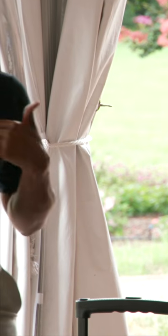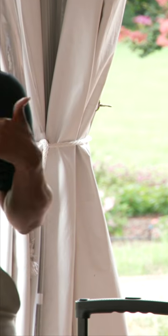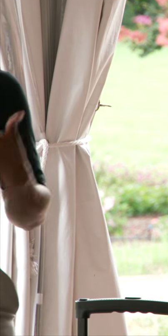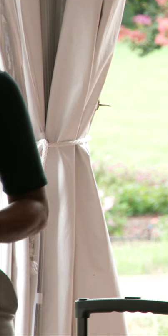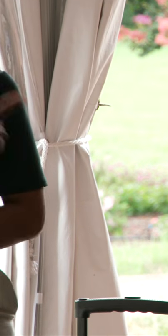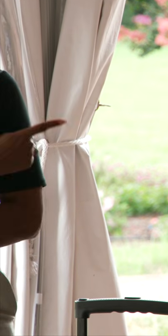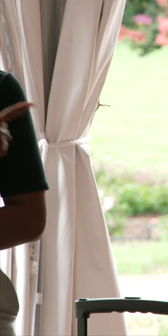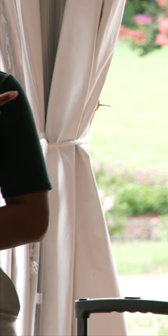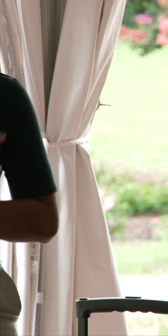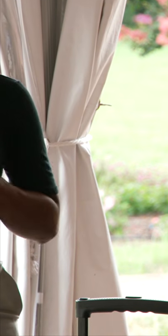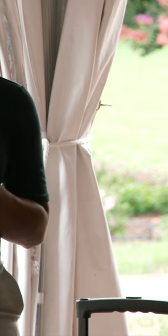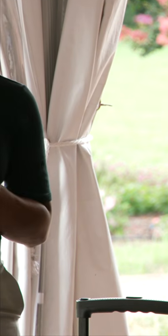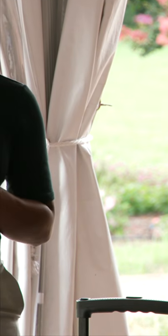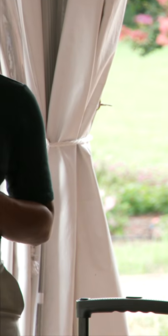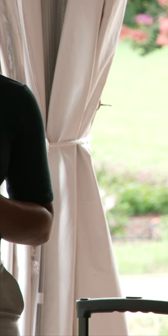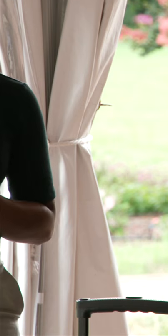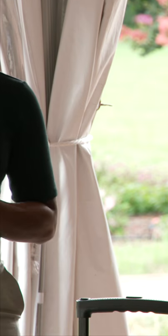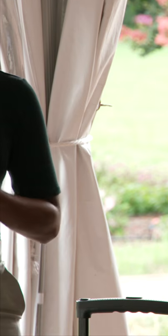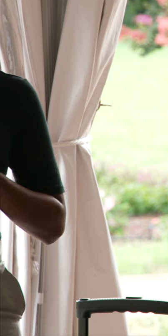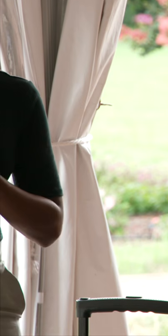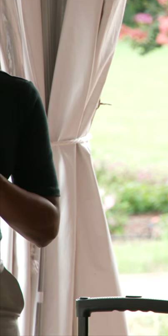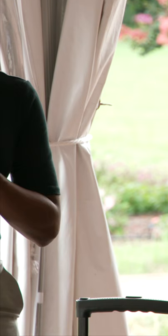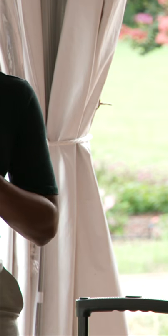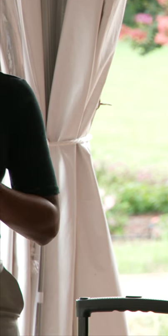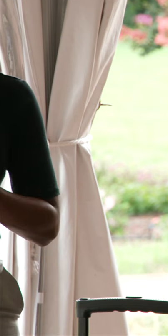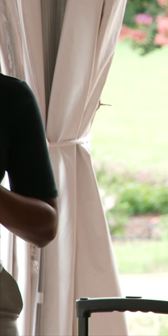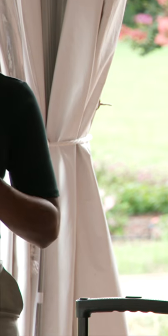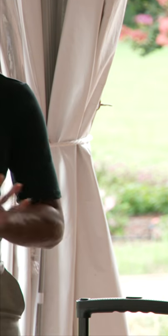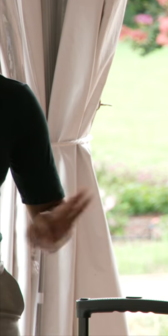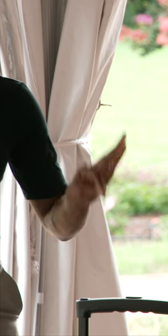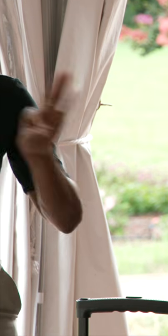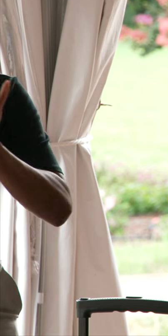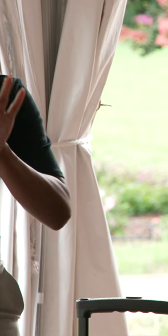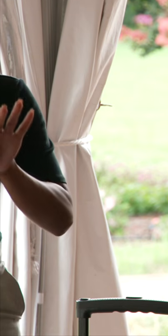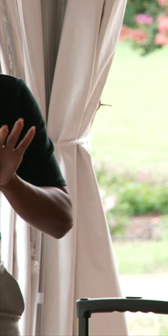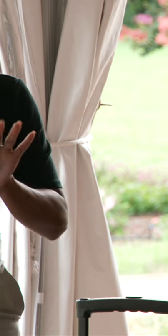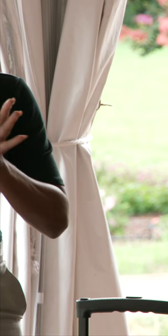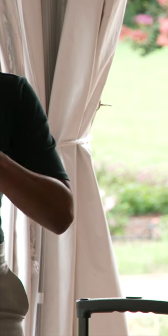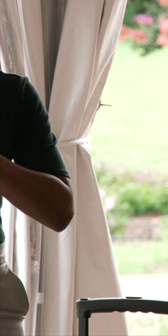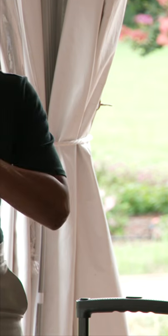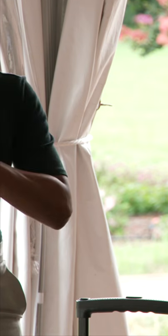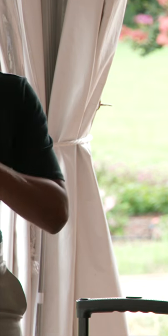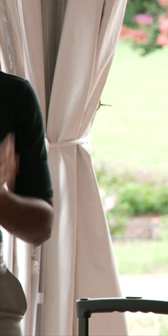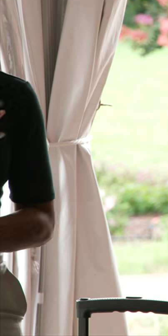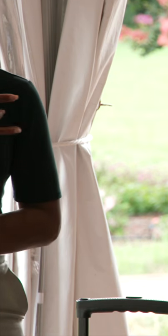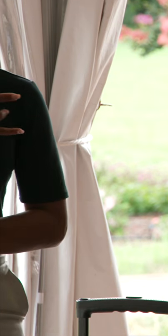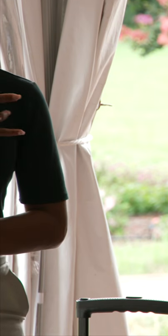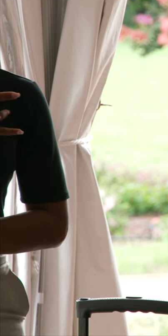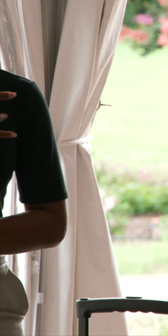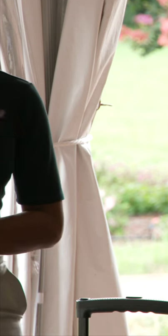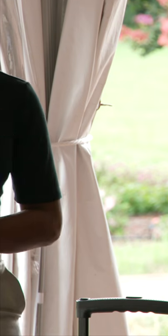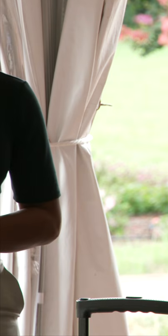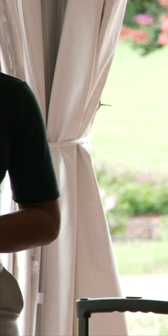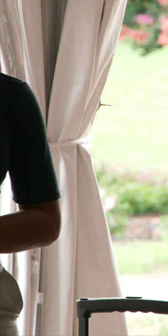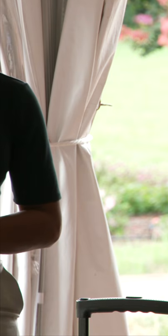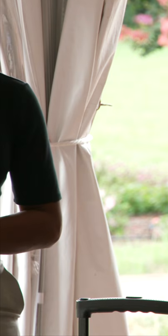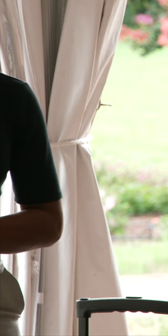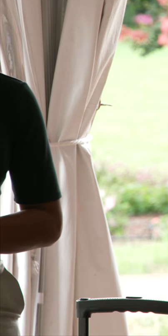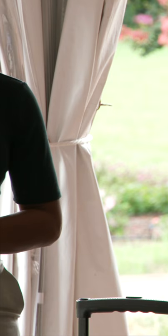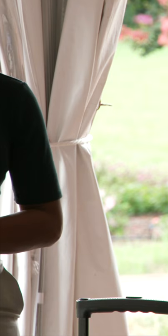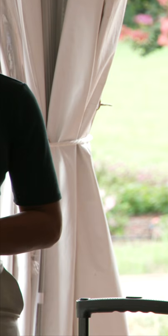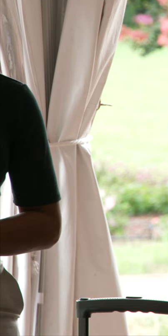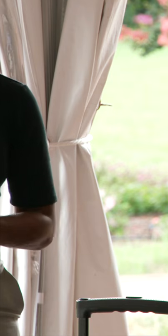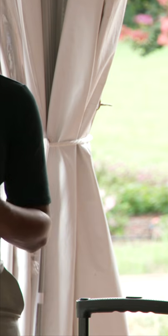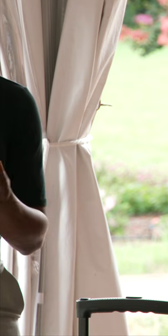why this report being here really meant something to me today. This is hallowed ground. Who